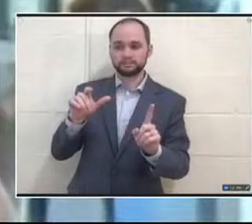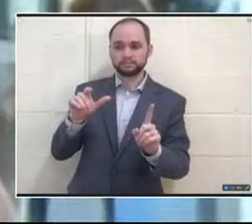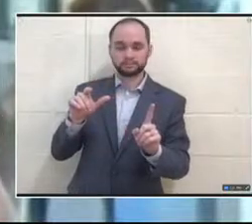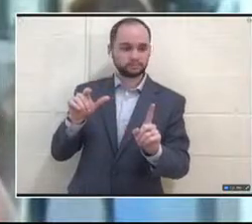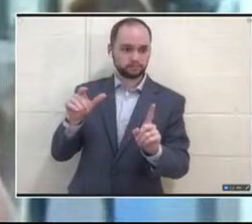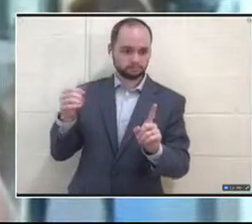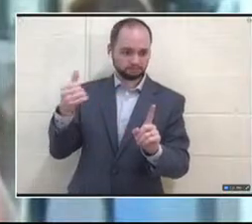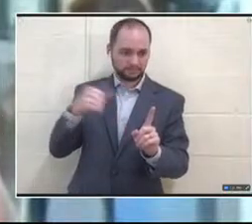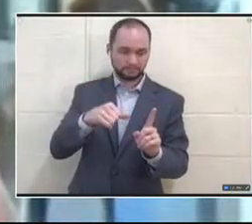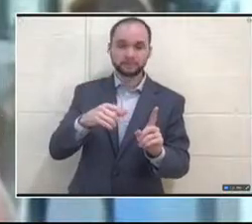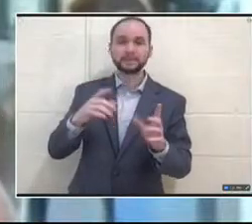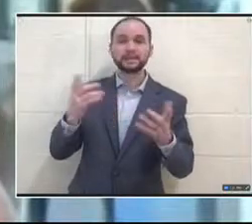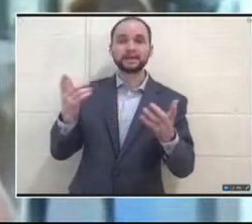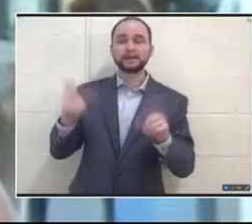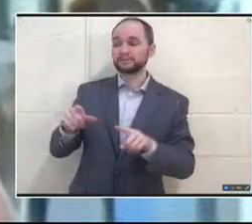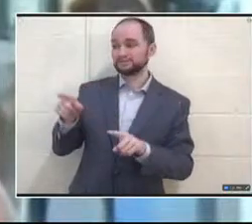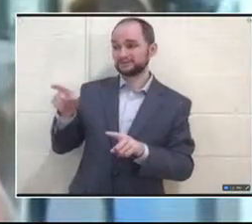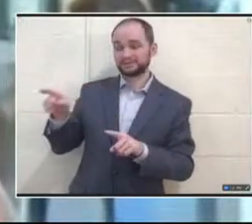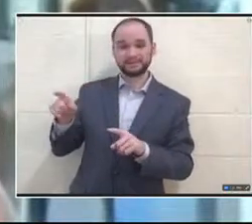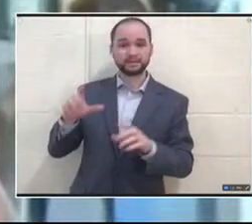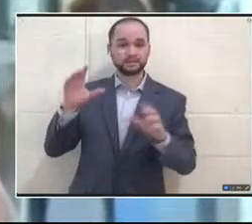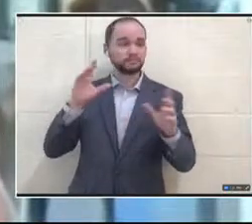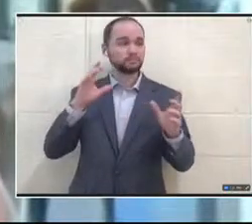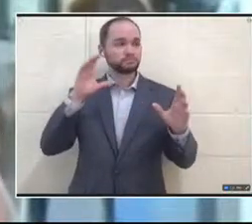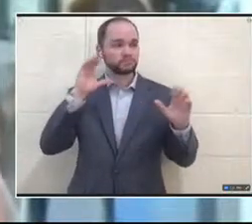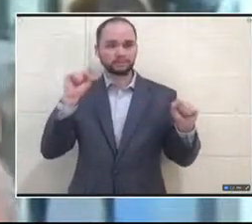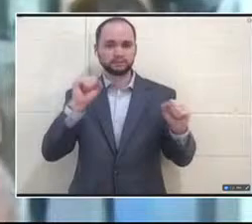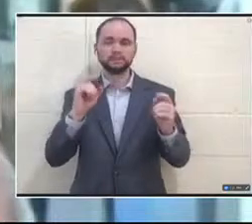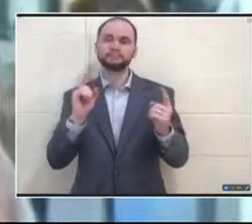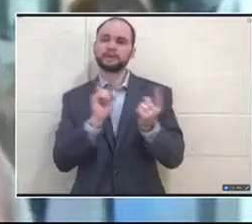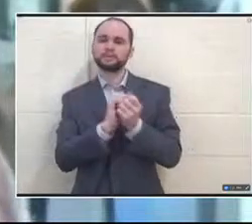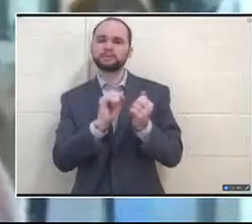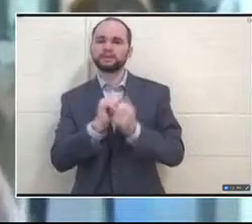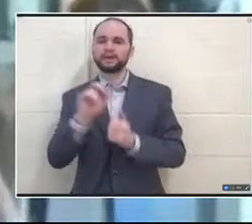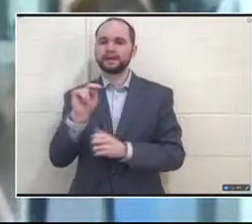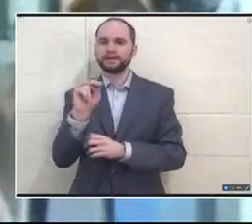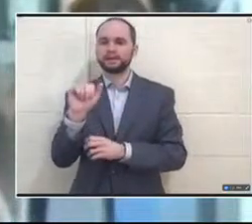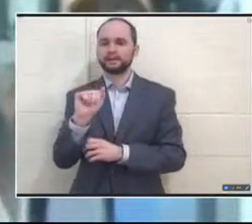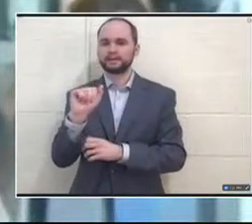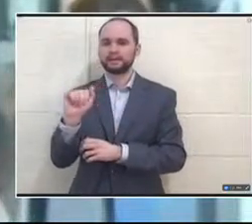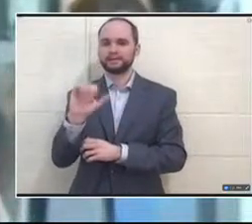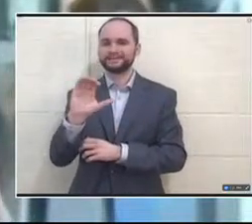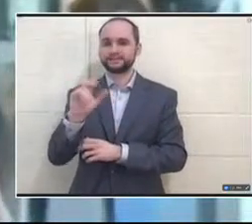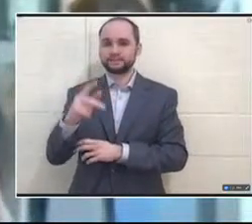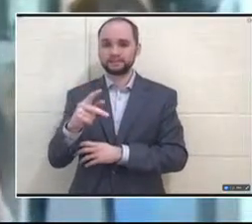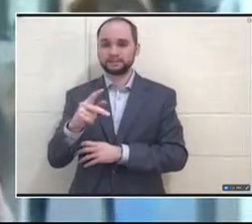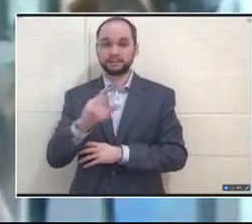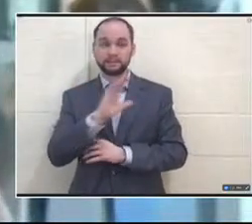felt ashamed and embarrassed and felt that she could not belong to such an organization that